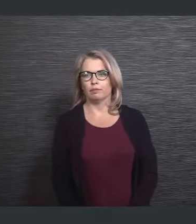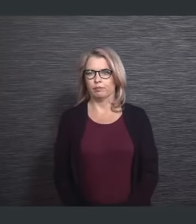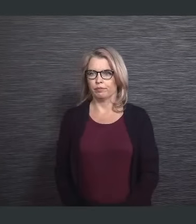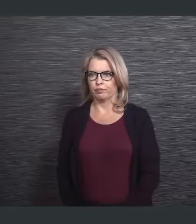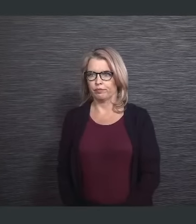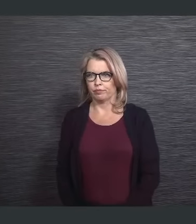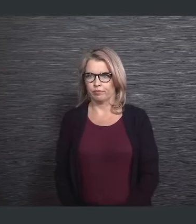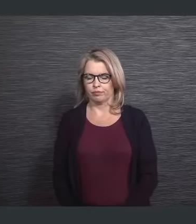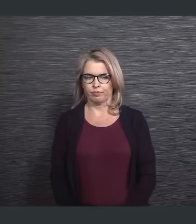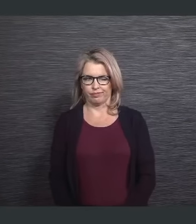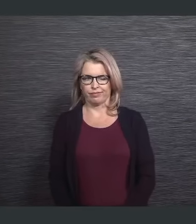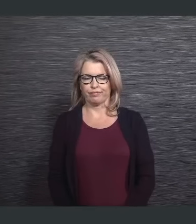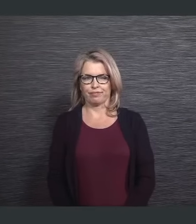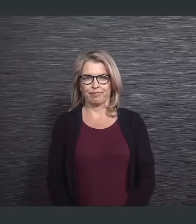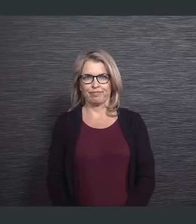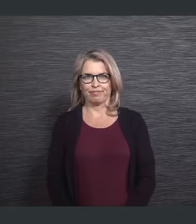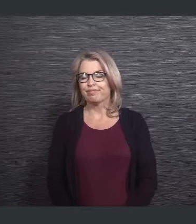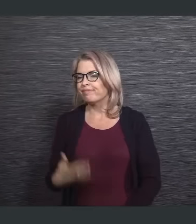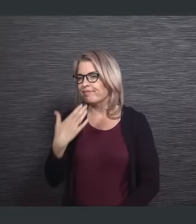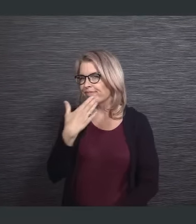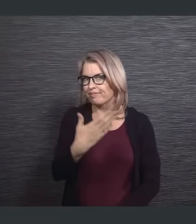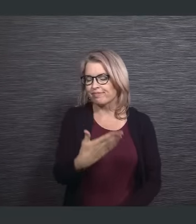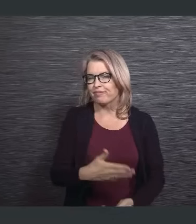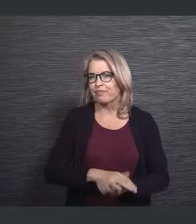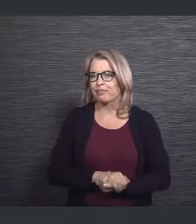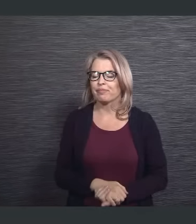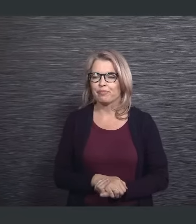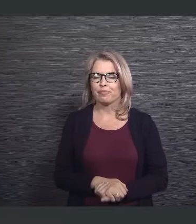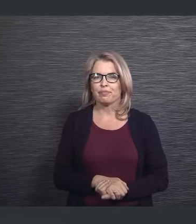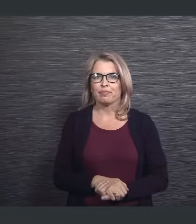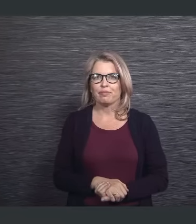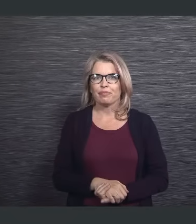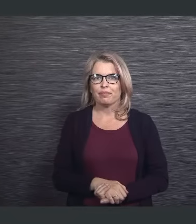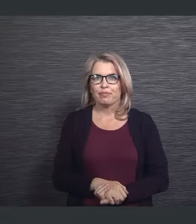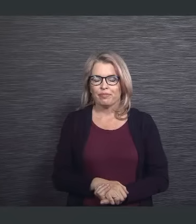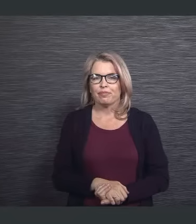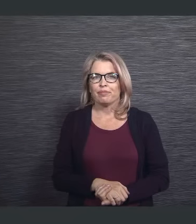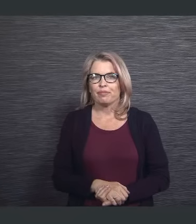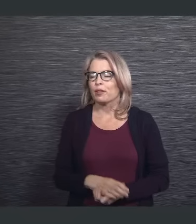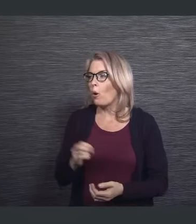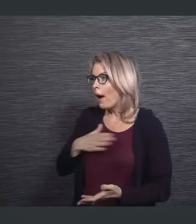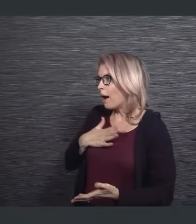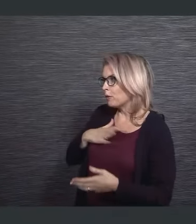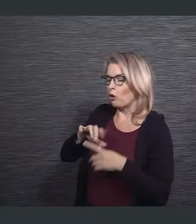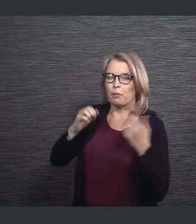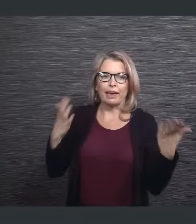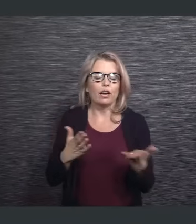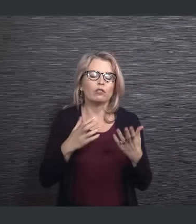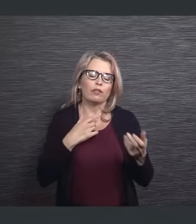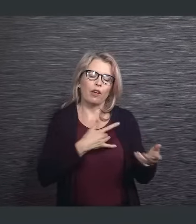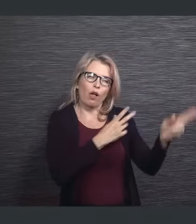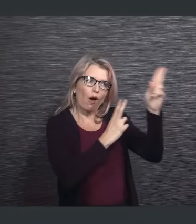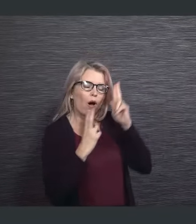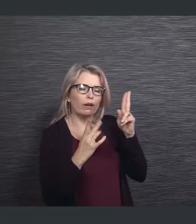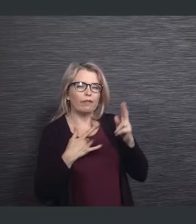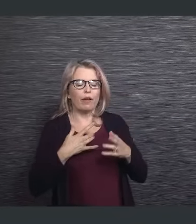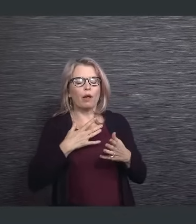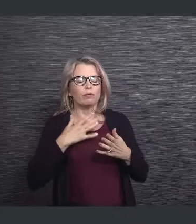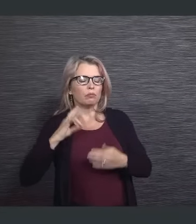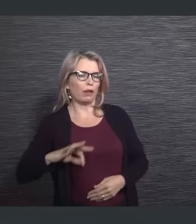Thank you, Cristiano. Thank you. So happy to be here. Such an honor and privilege, especially on this day.